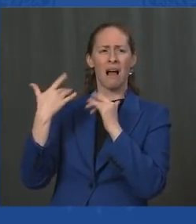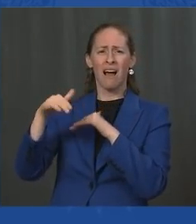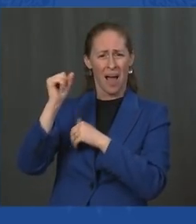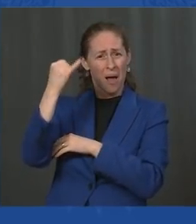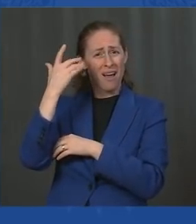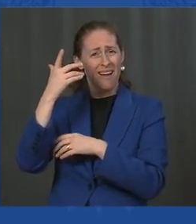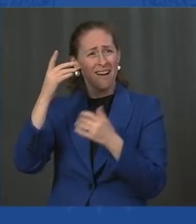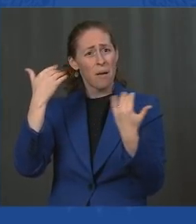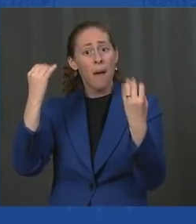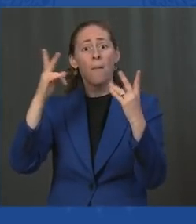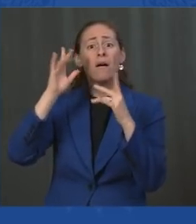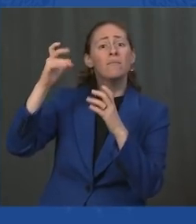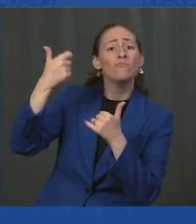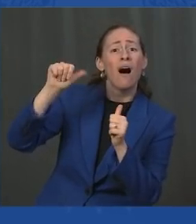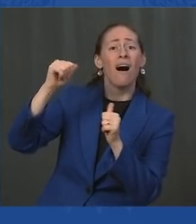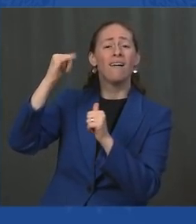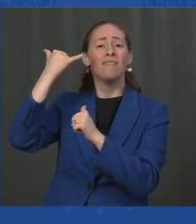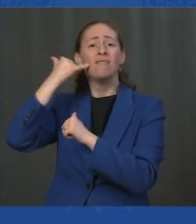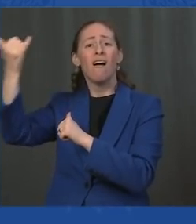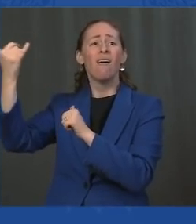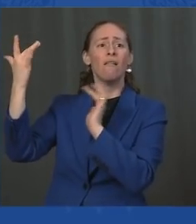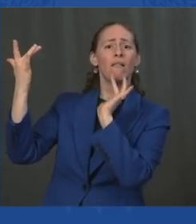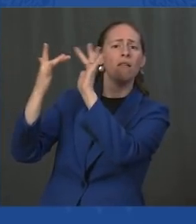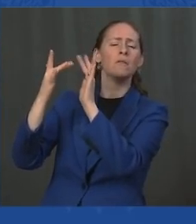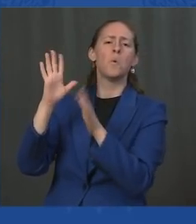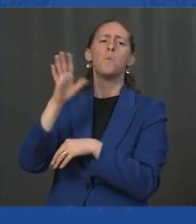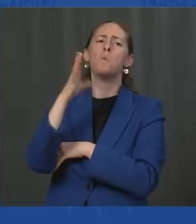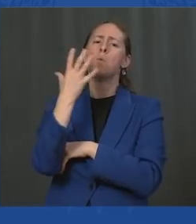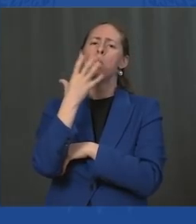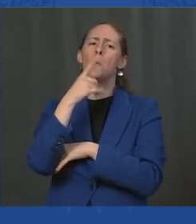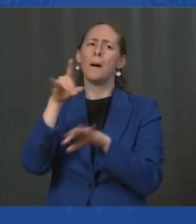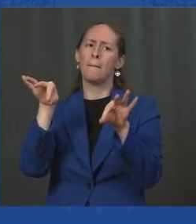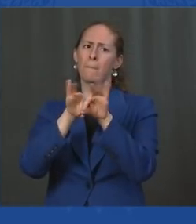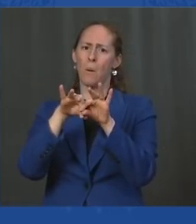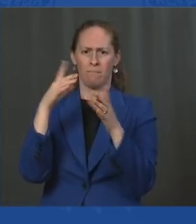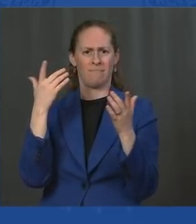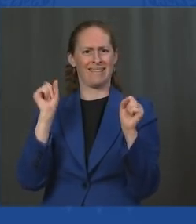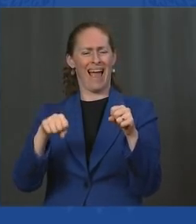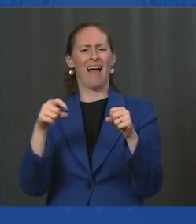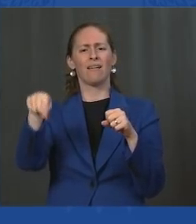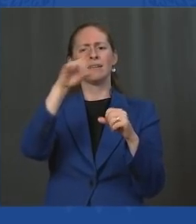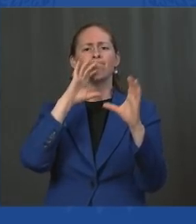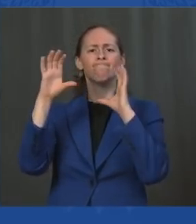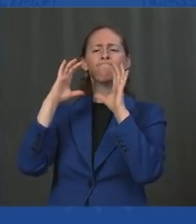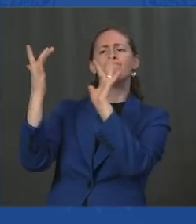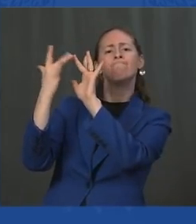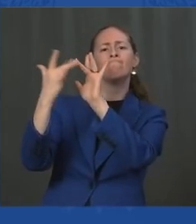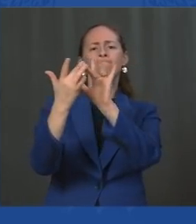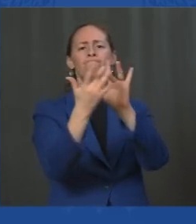This is important and it's critical. Now, a lot of private companies and public entities